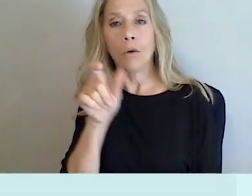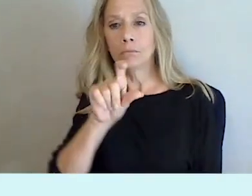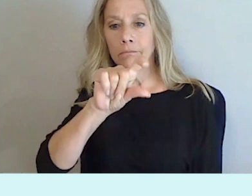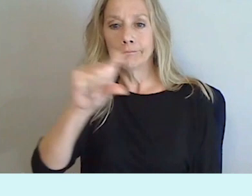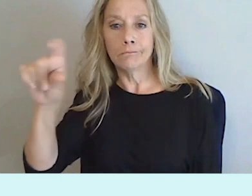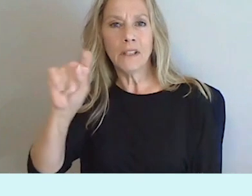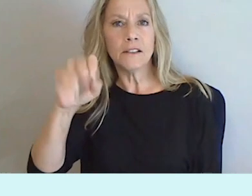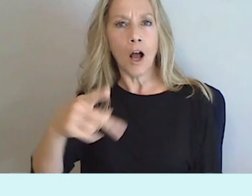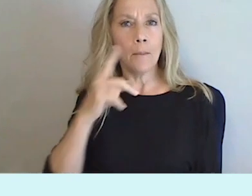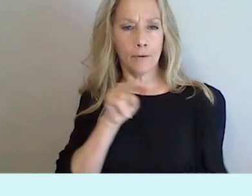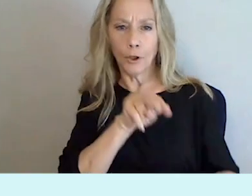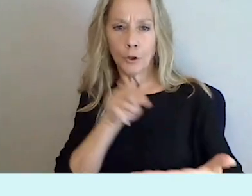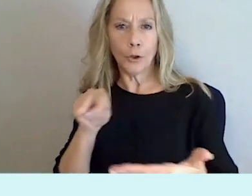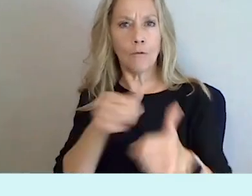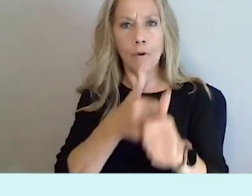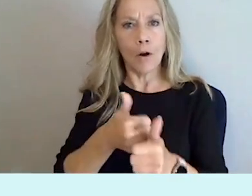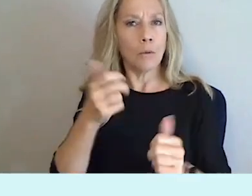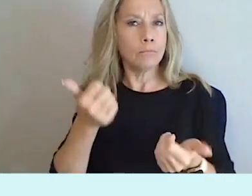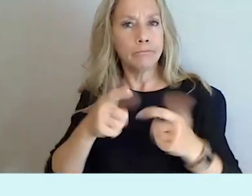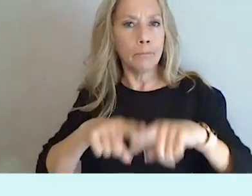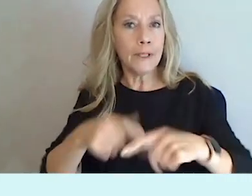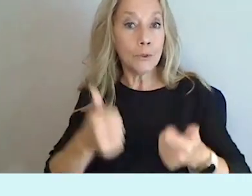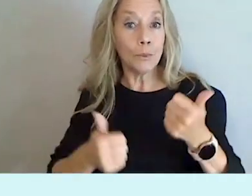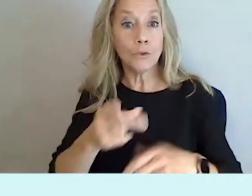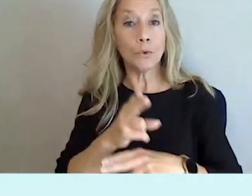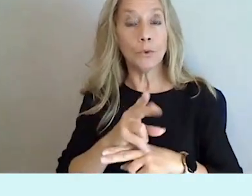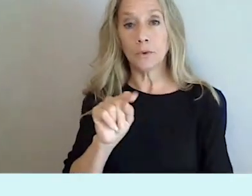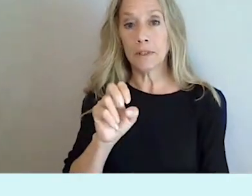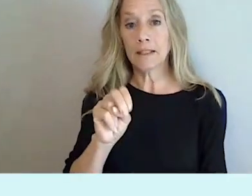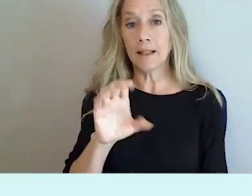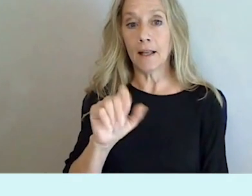To begin go to TenCareConnect.TN.gov.